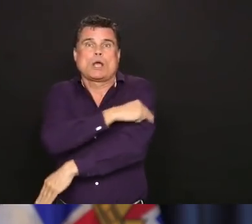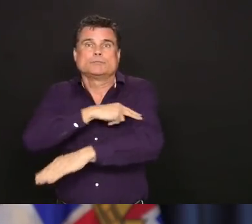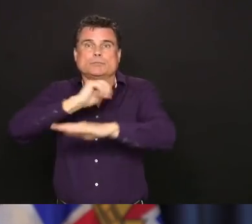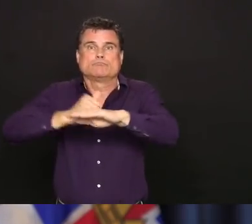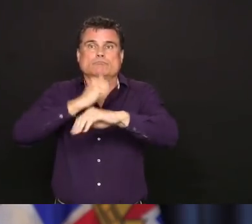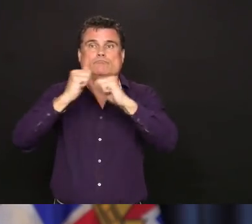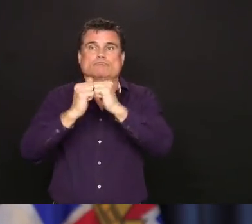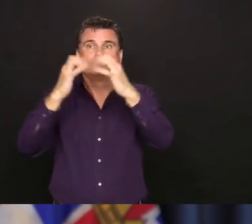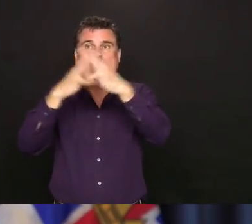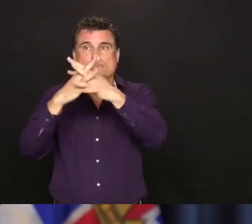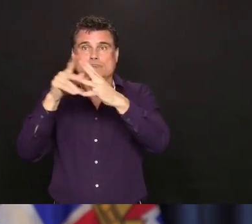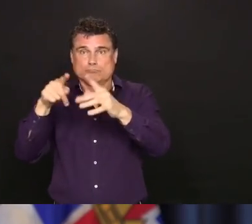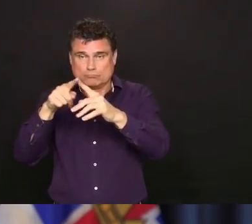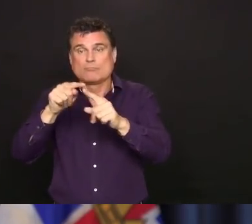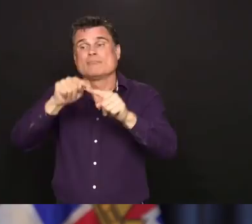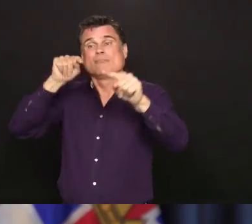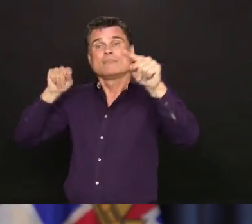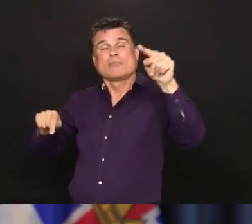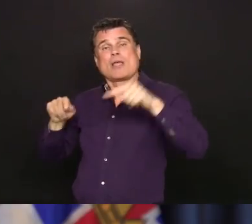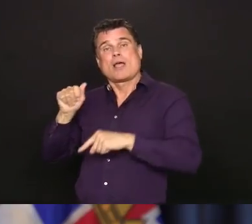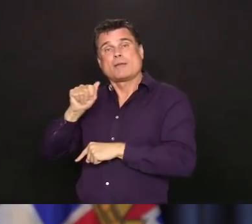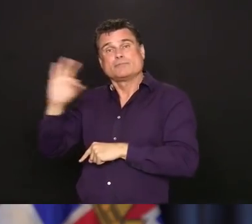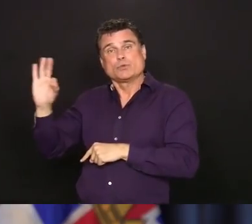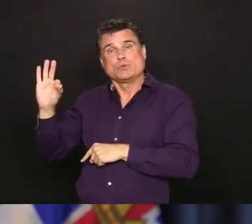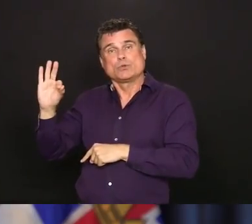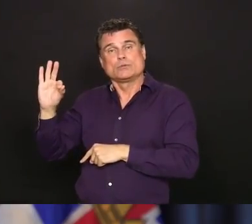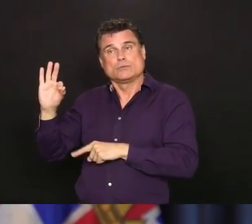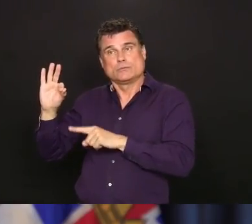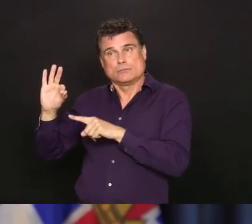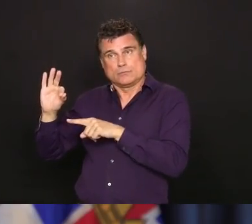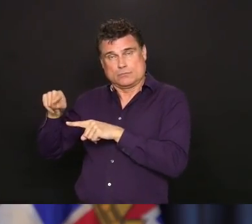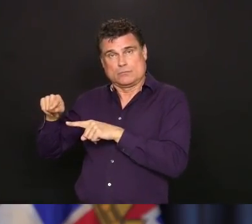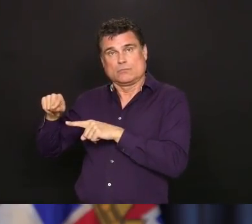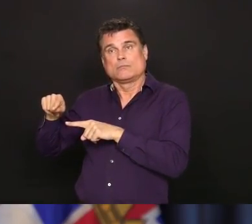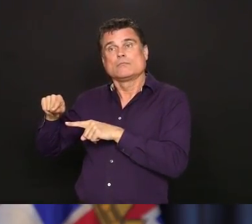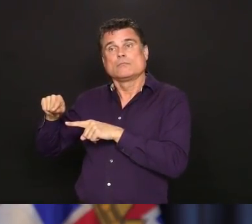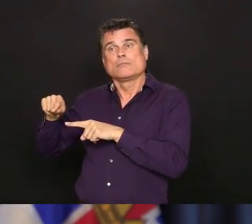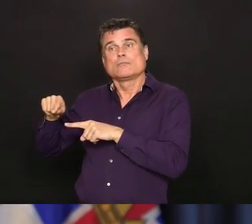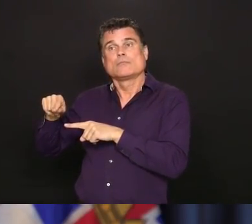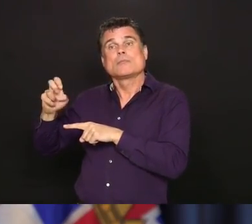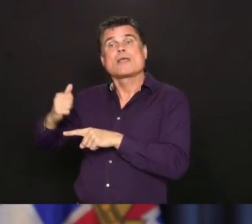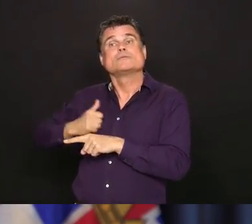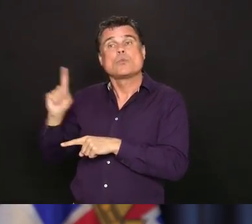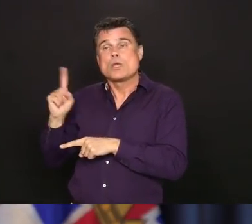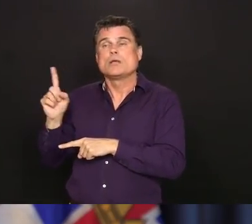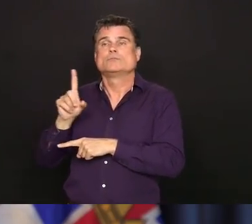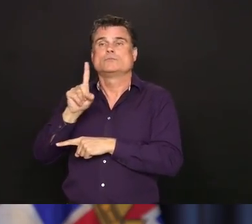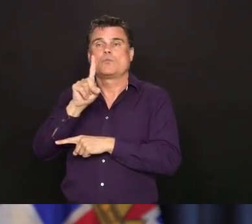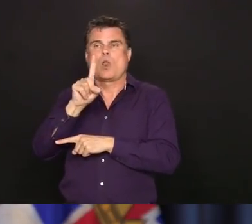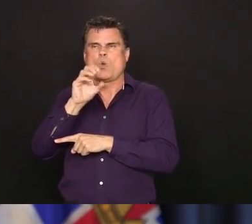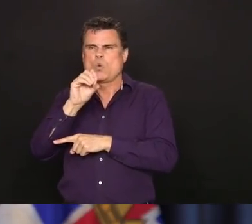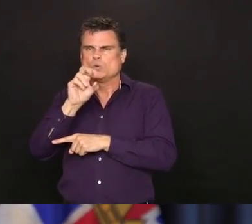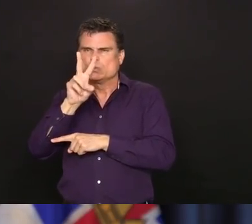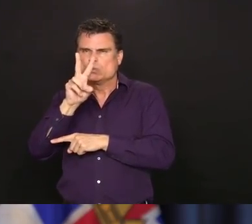in Vernon. In Abbotsford unit 100 and it's currently functioning as a COVID-19